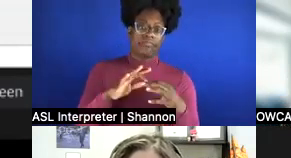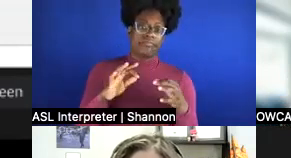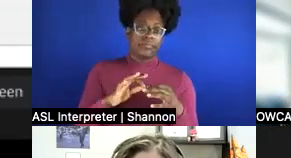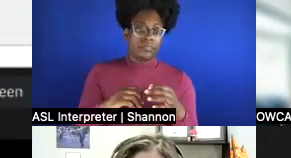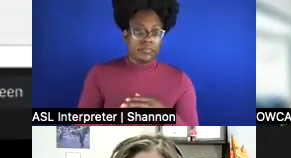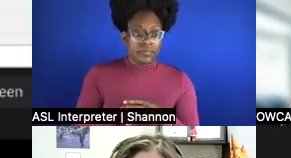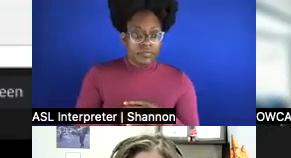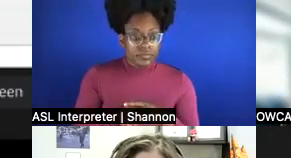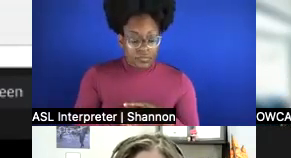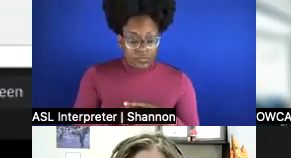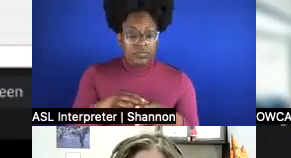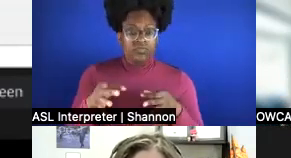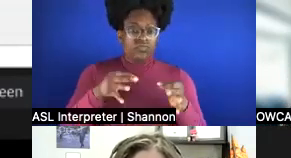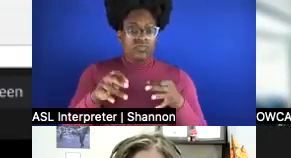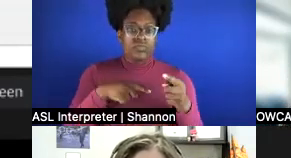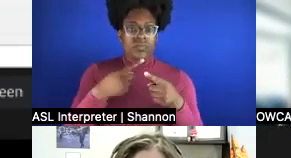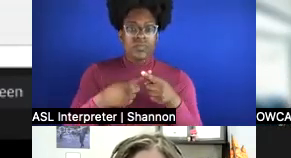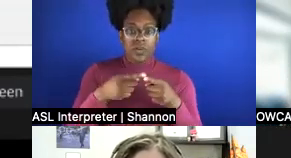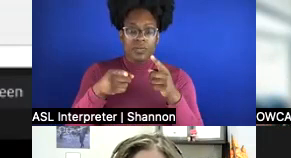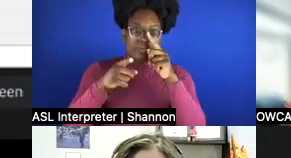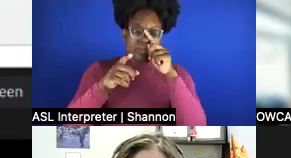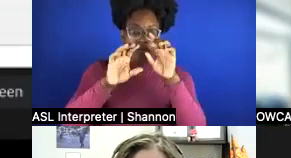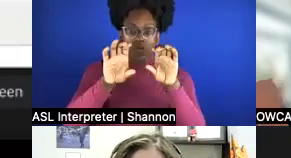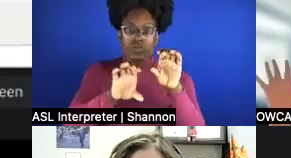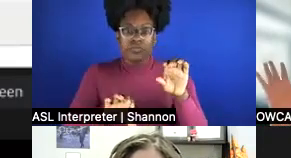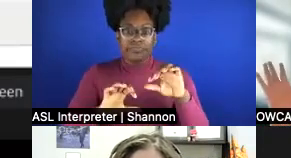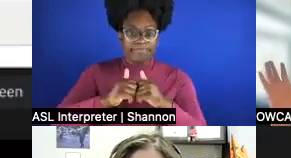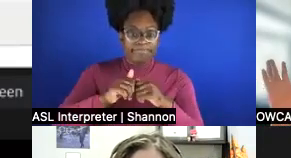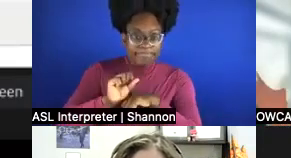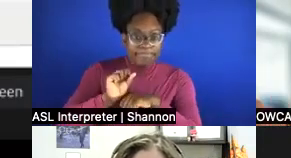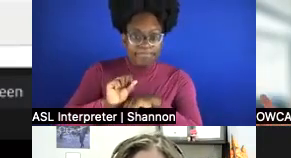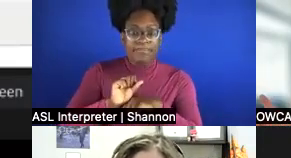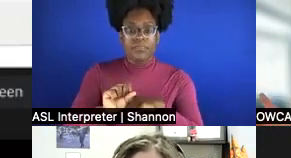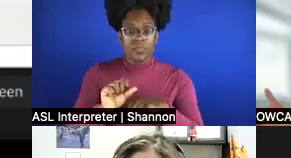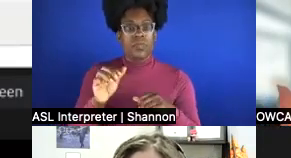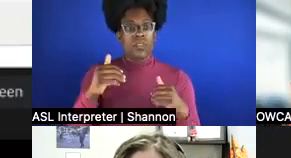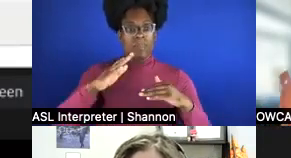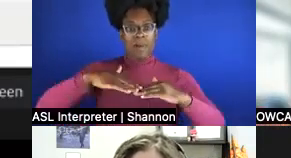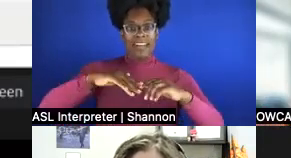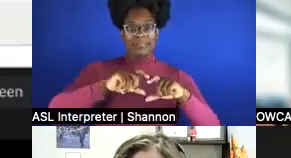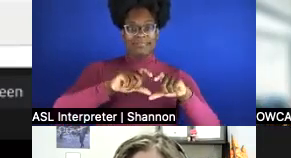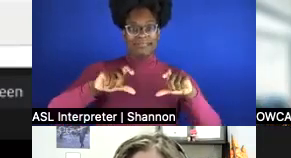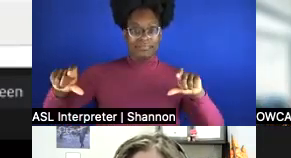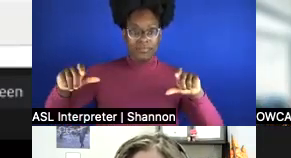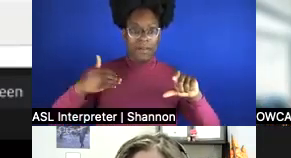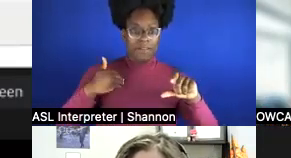You can find the chat button at the bottom of the screen, and the chat window would appear either to the right of your screen or as a separate window on your computer.